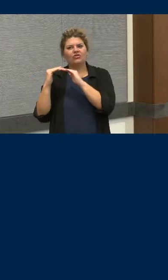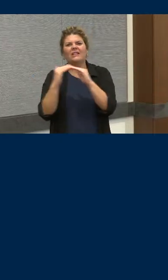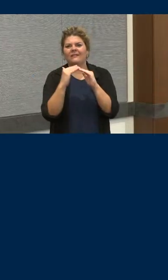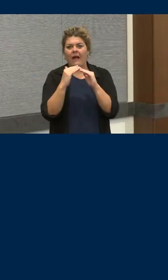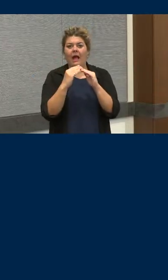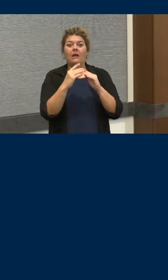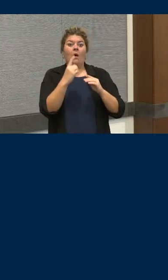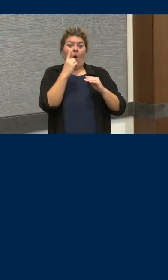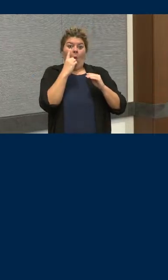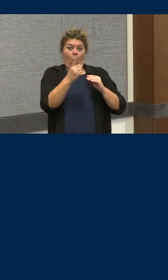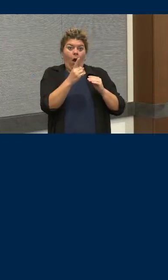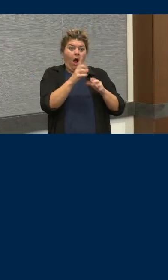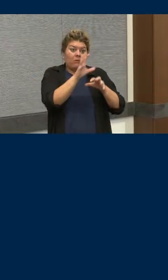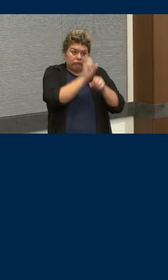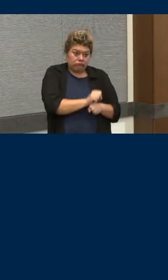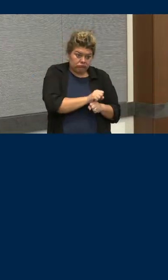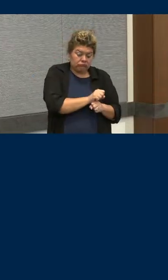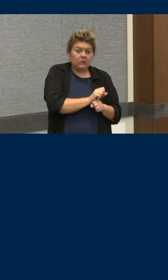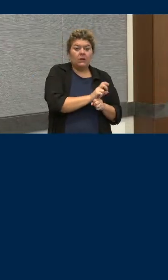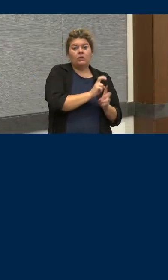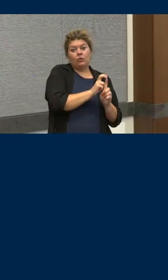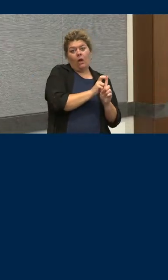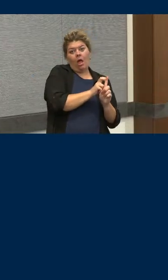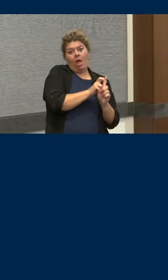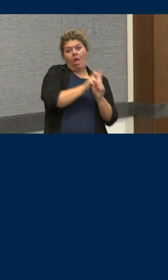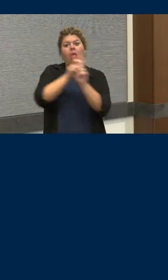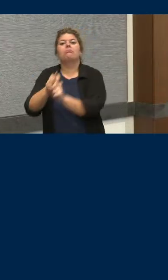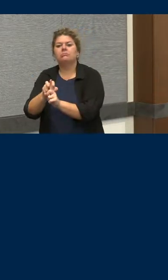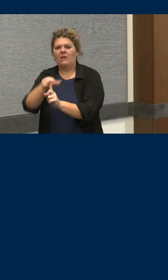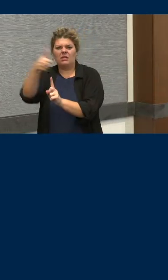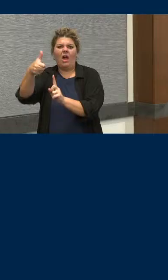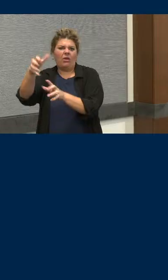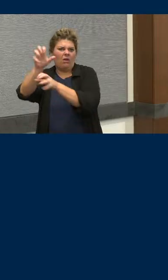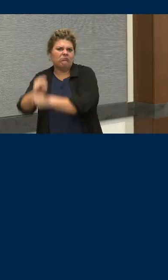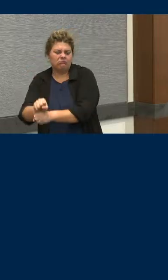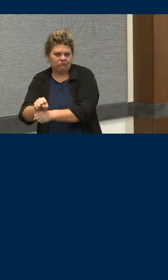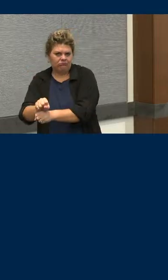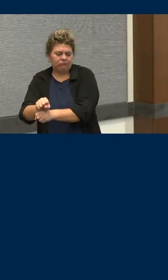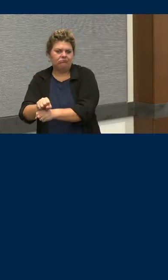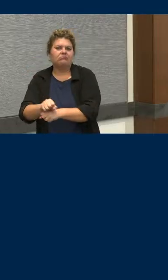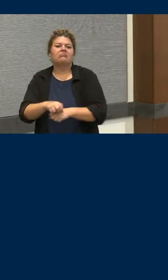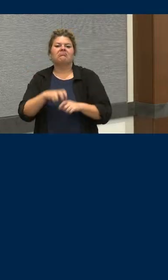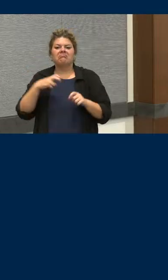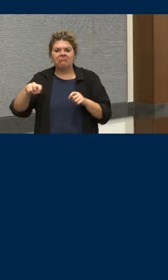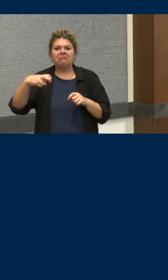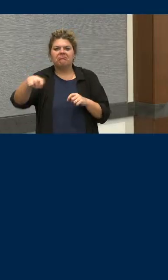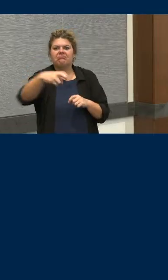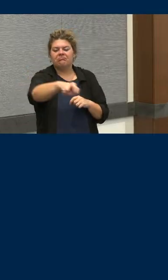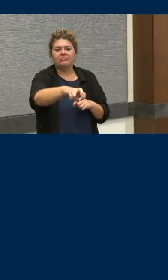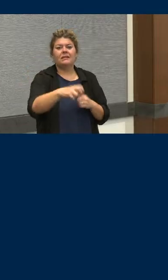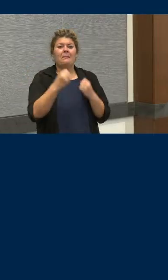His comments describe well the dynamics that pulled many young